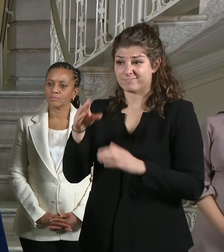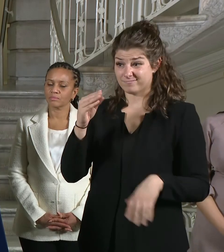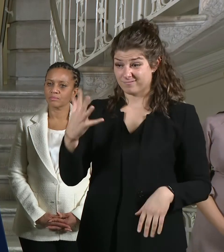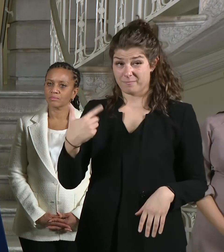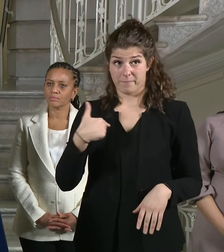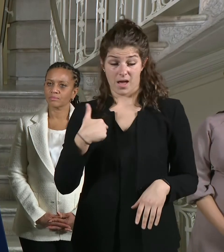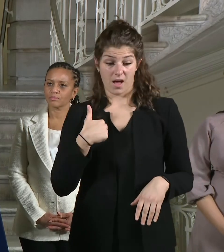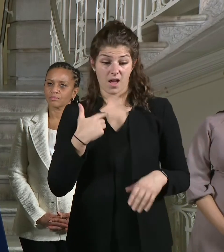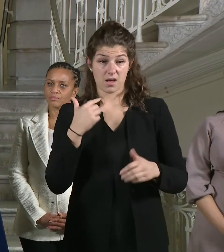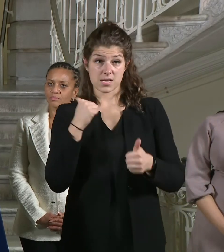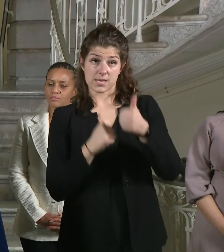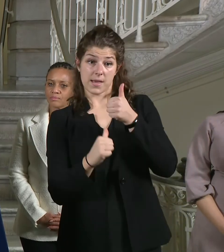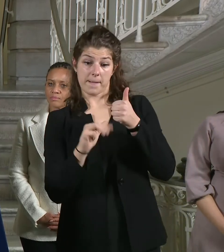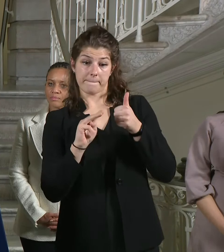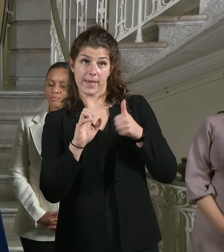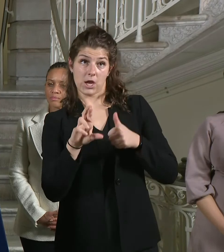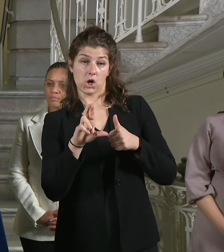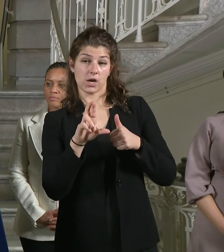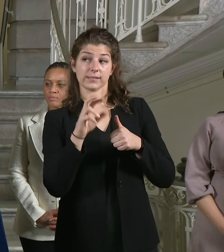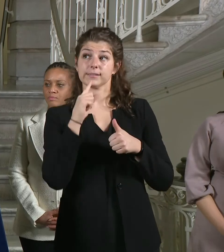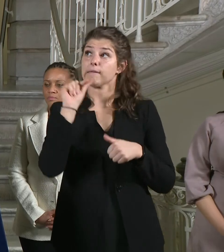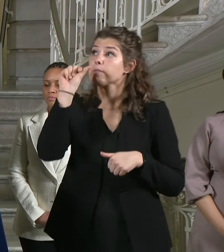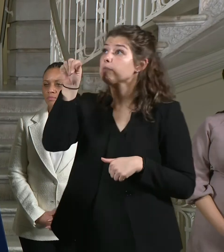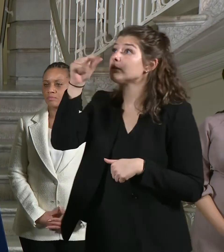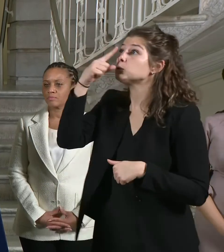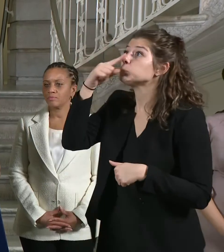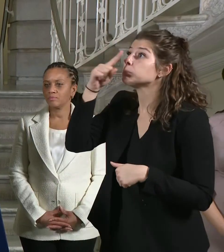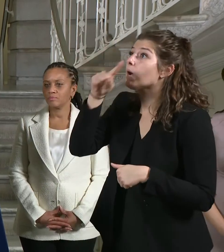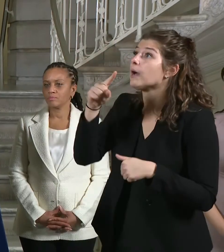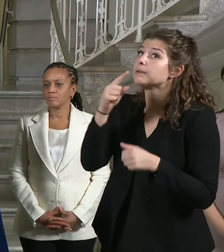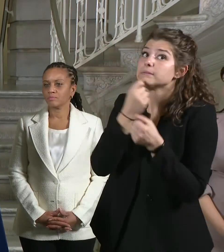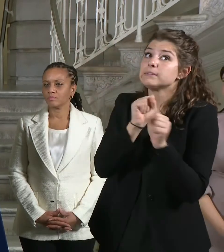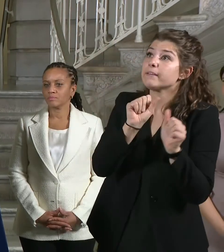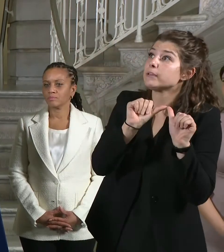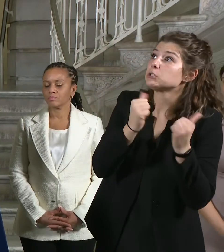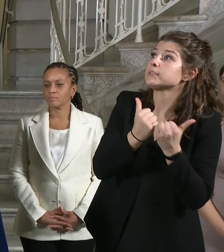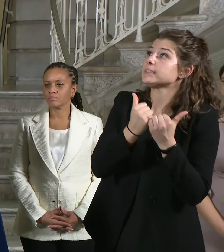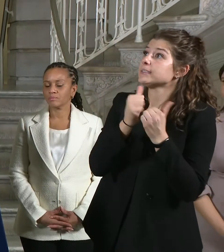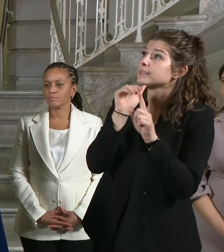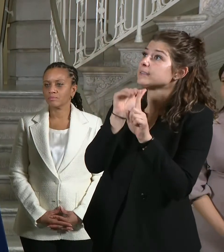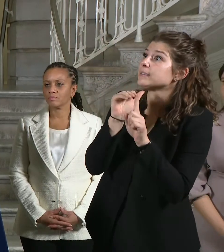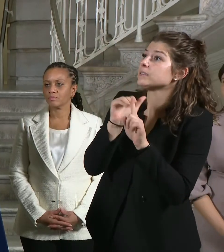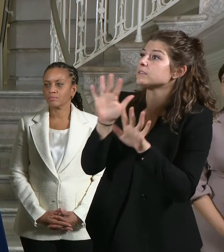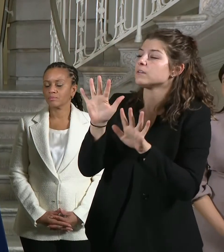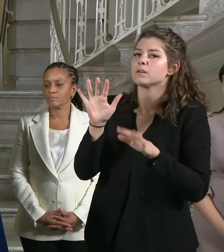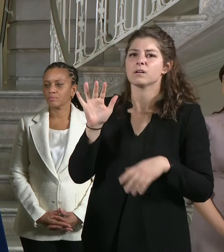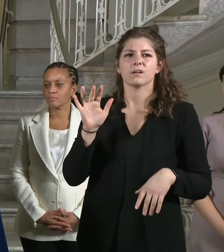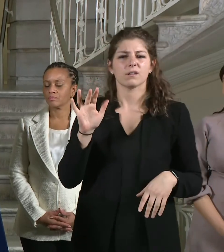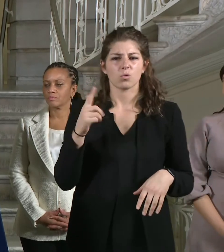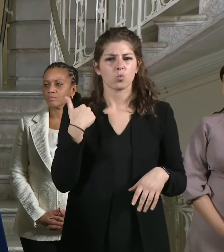ARE TOUGH TIMES